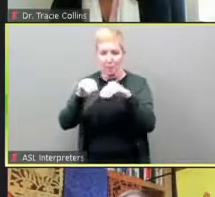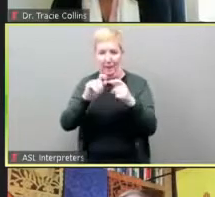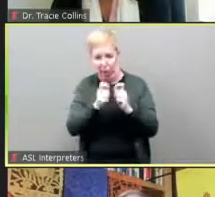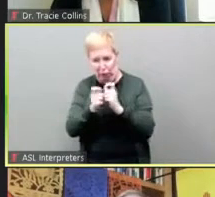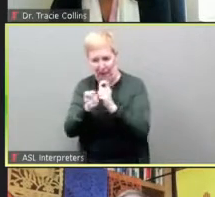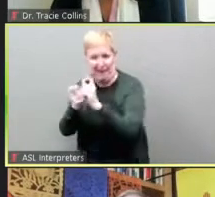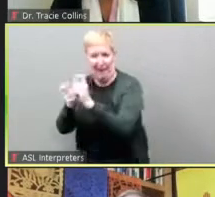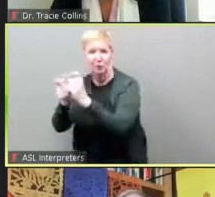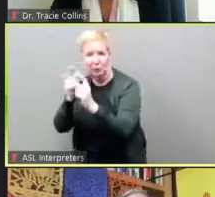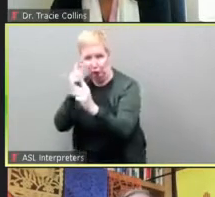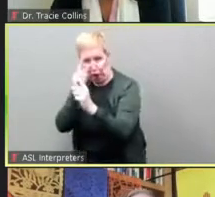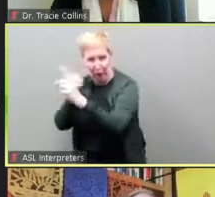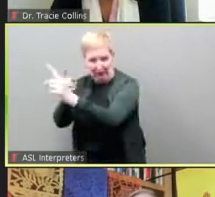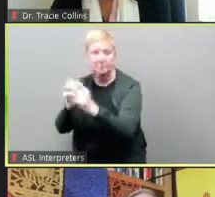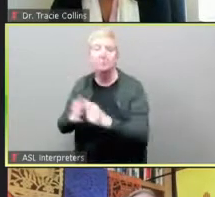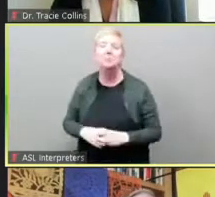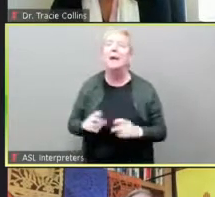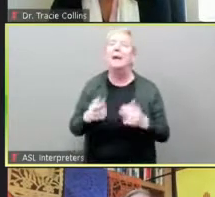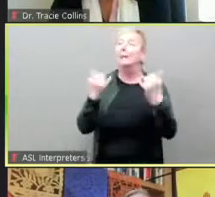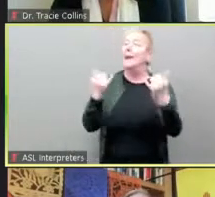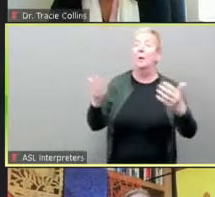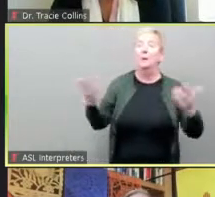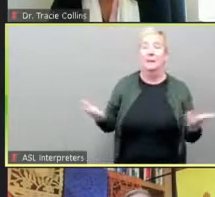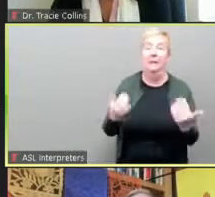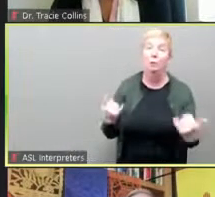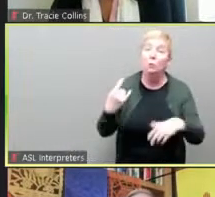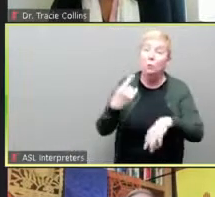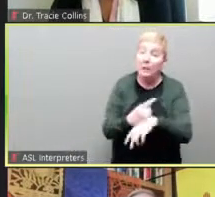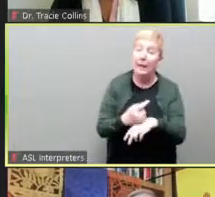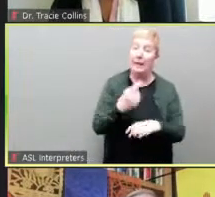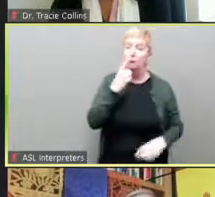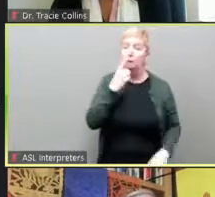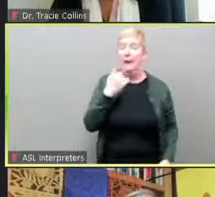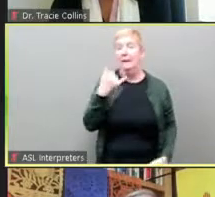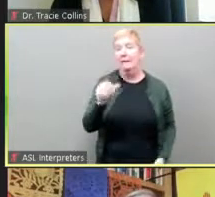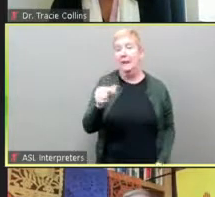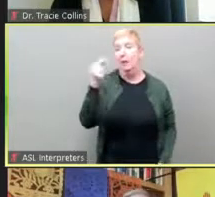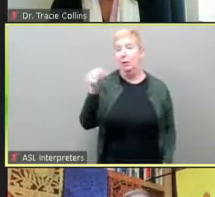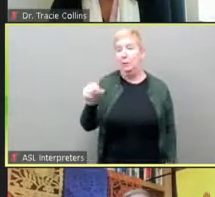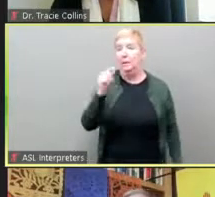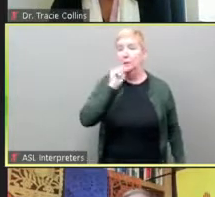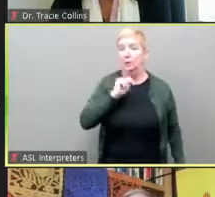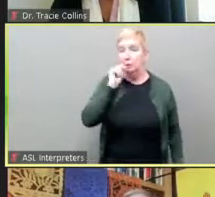So here's our new red, yellow, green turquoise map, It's all turquoise,